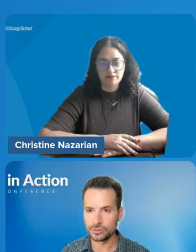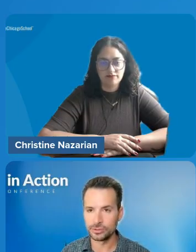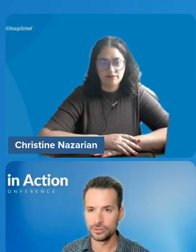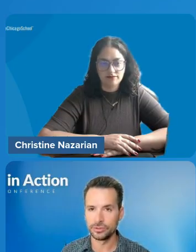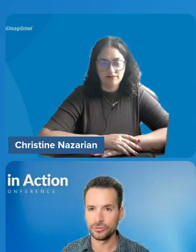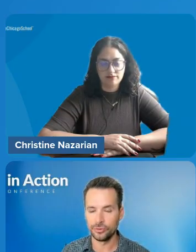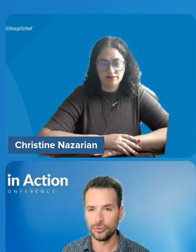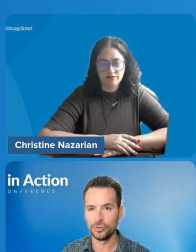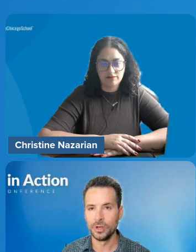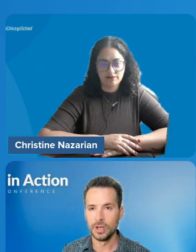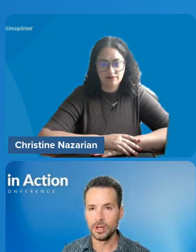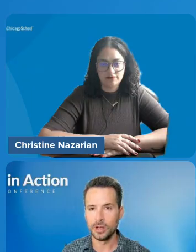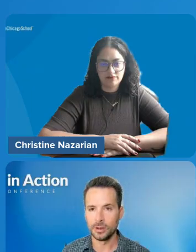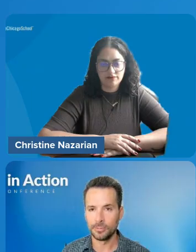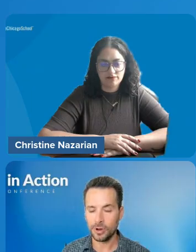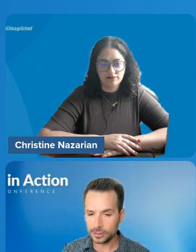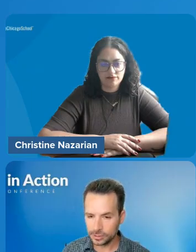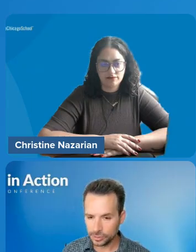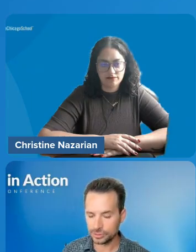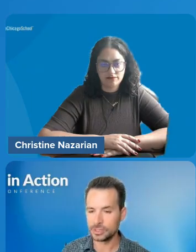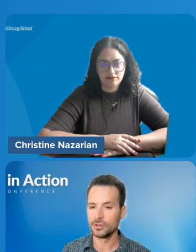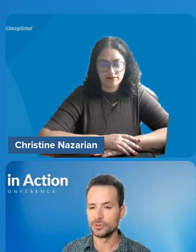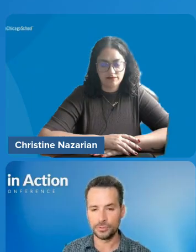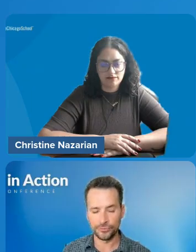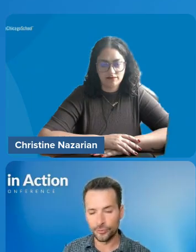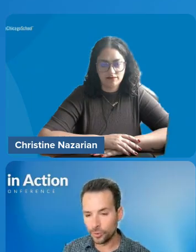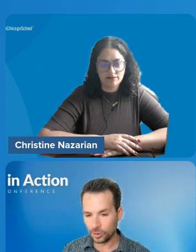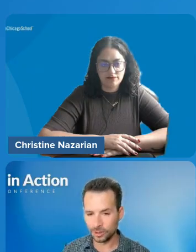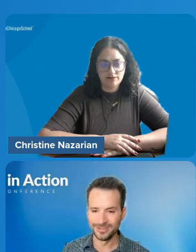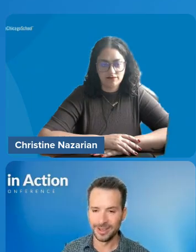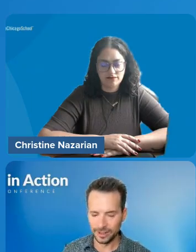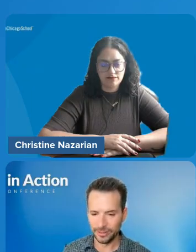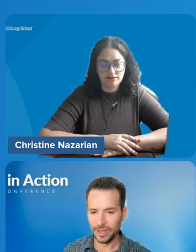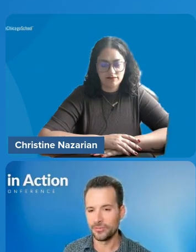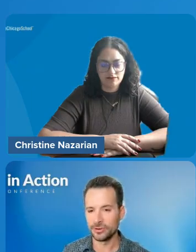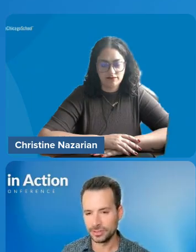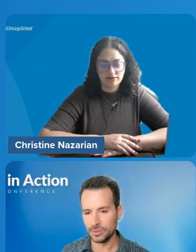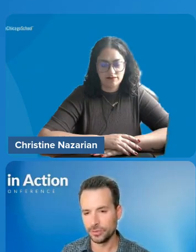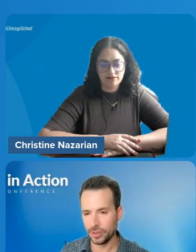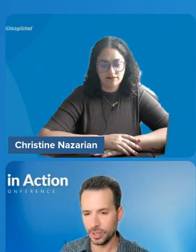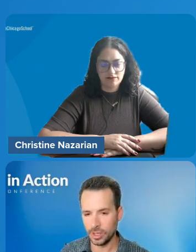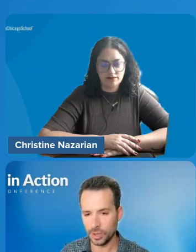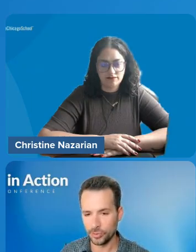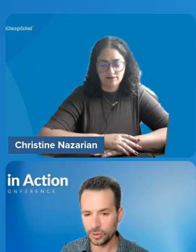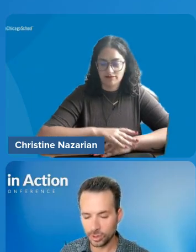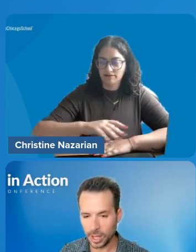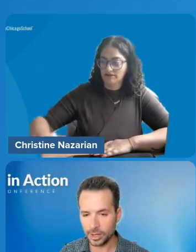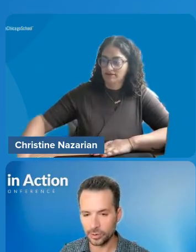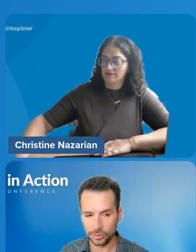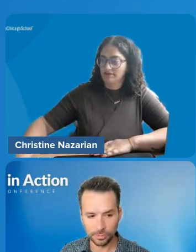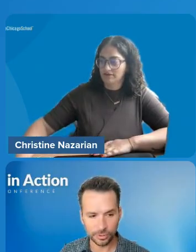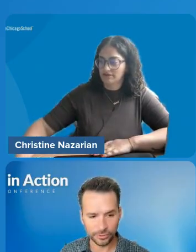students to practice those skills before they ever sit with a real client or a real person.